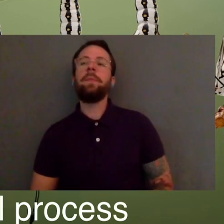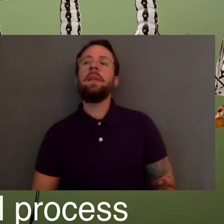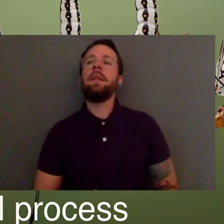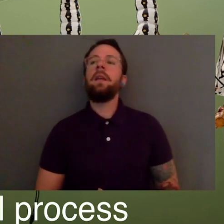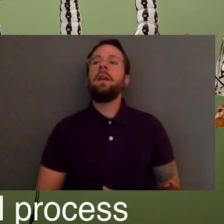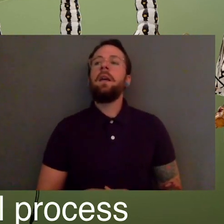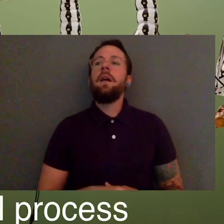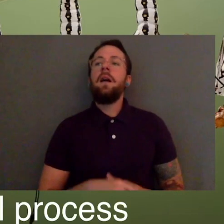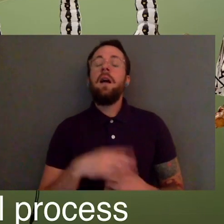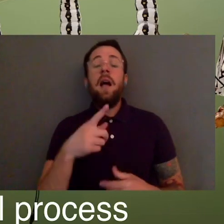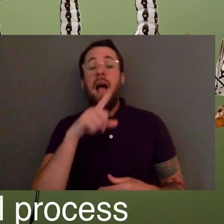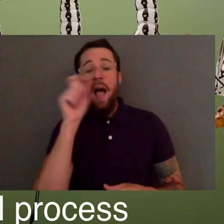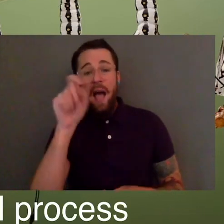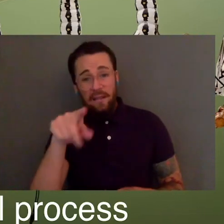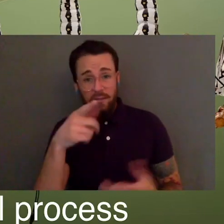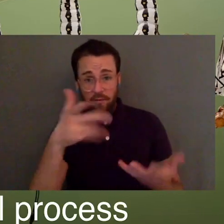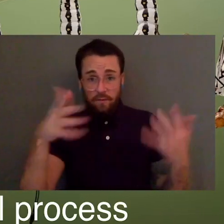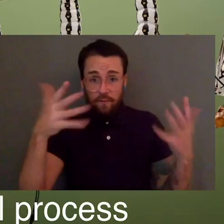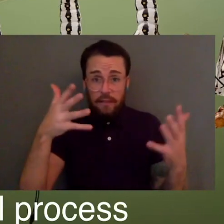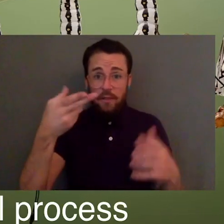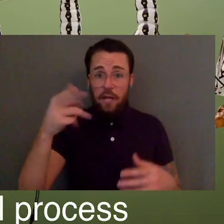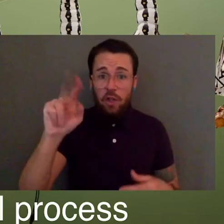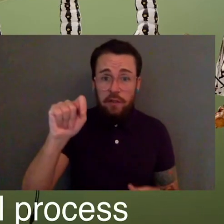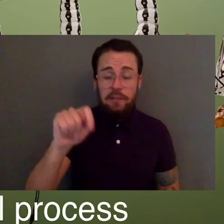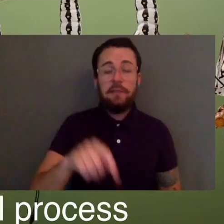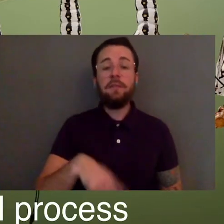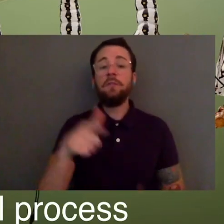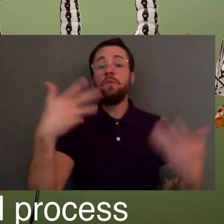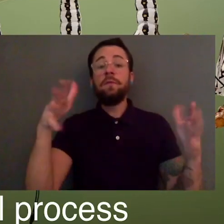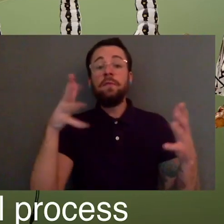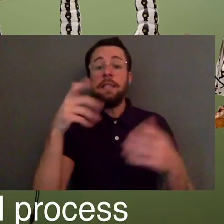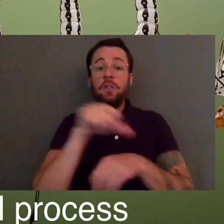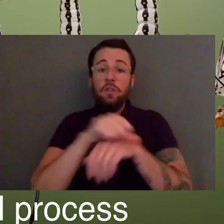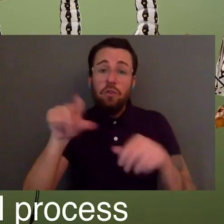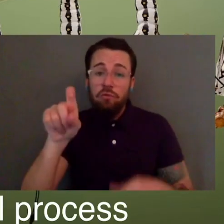new setting and get more stable.